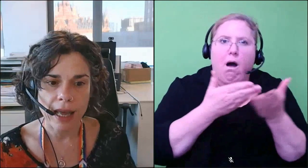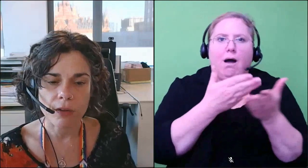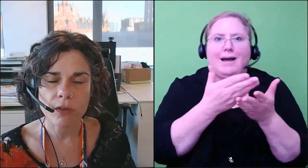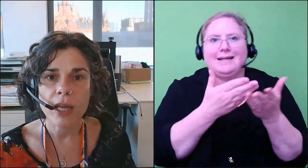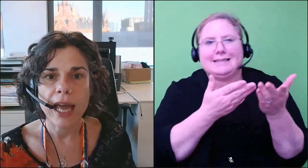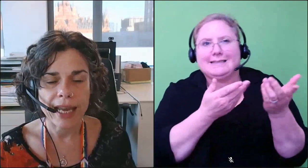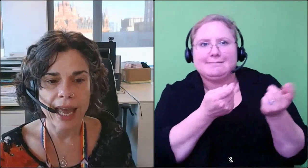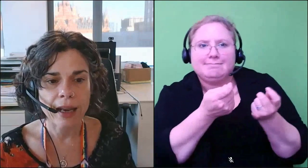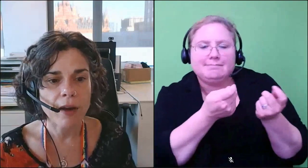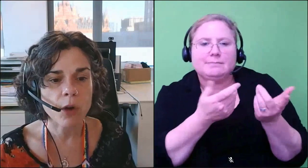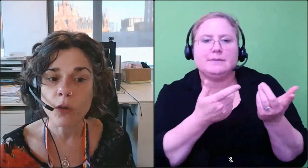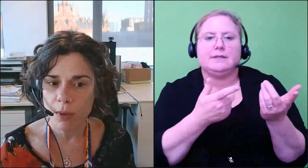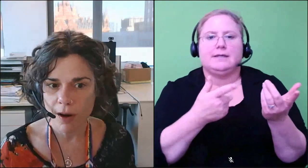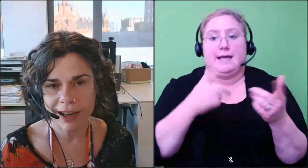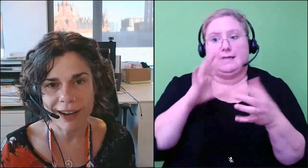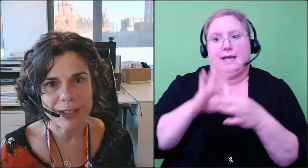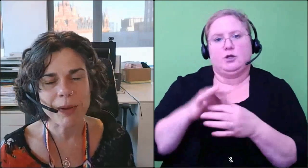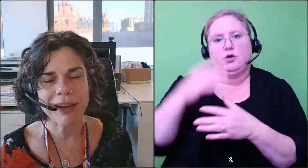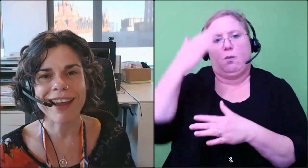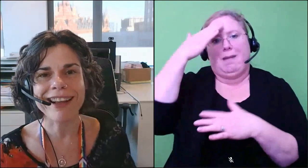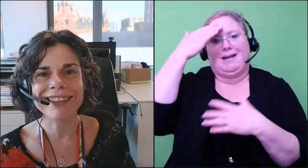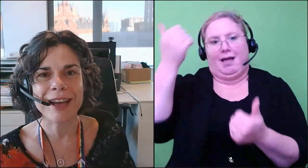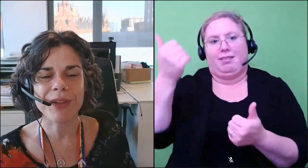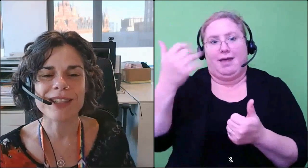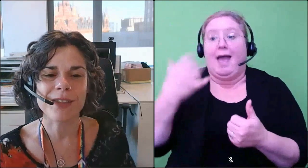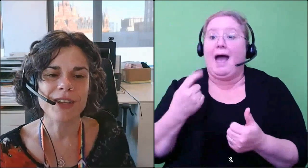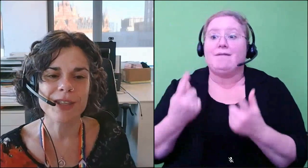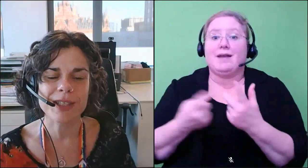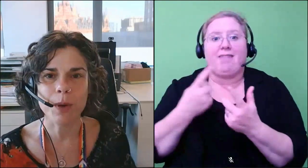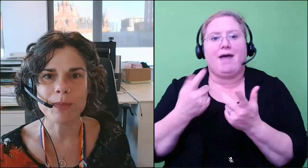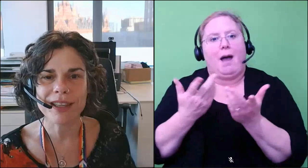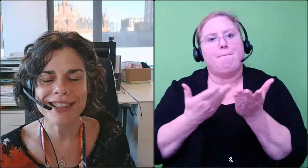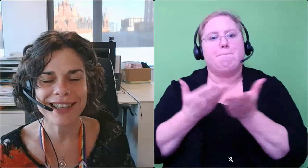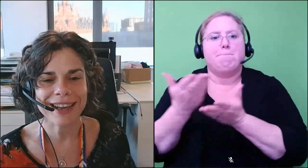Again, I've got a little bit of a bargaining guide on mental health, and that's on the UNISON website.